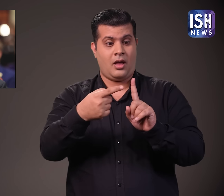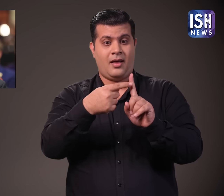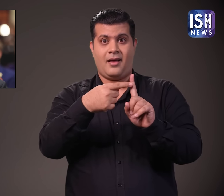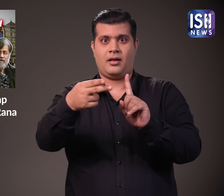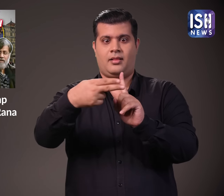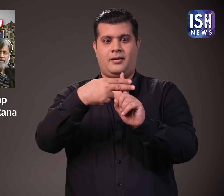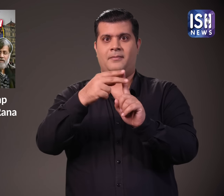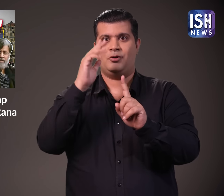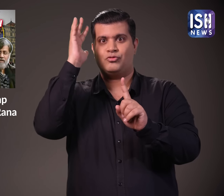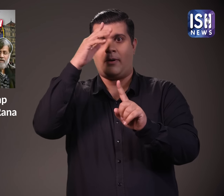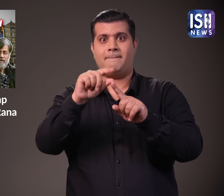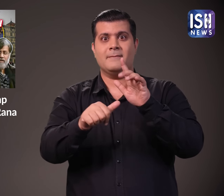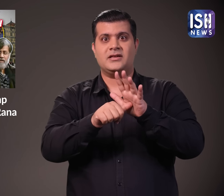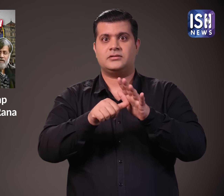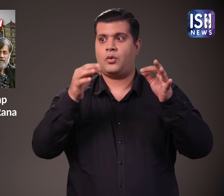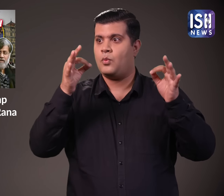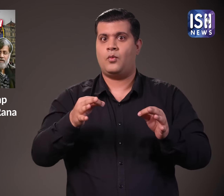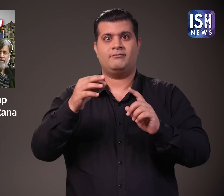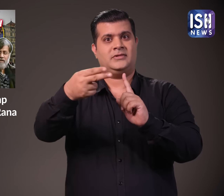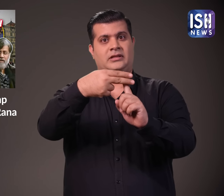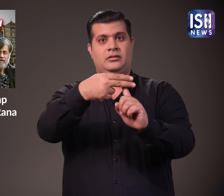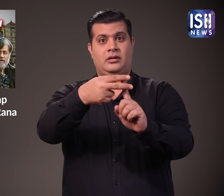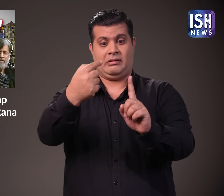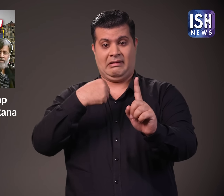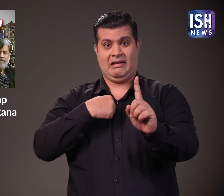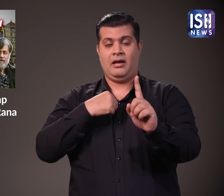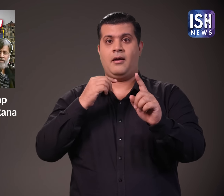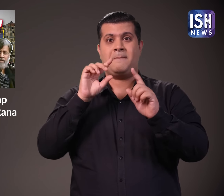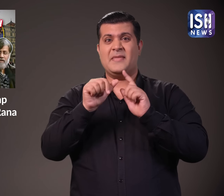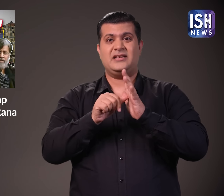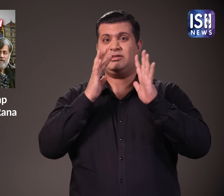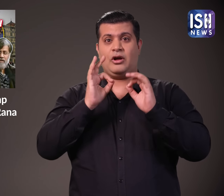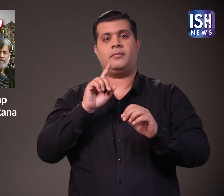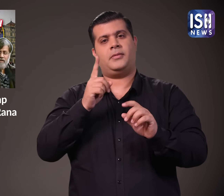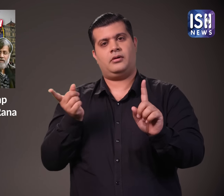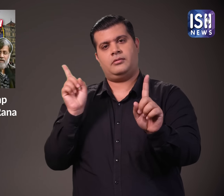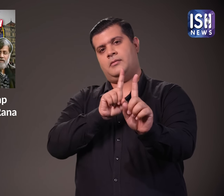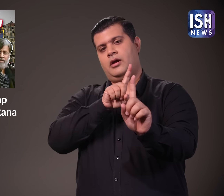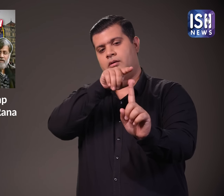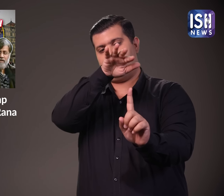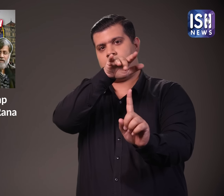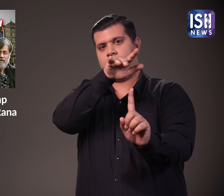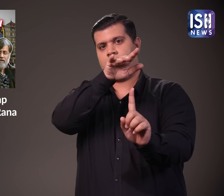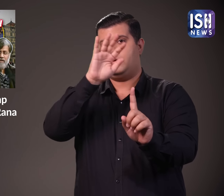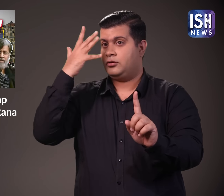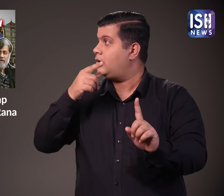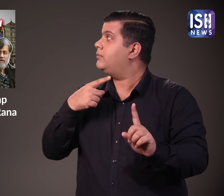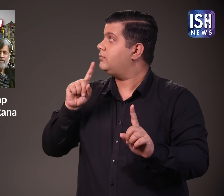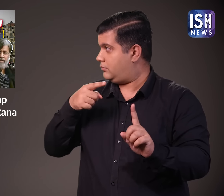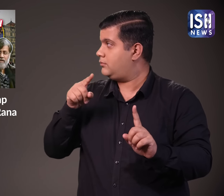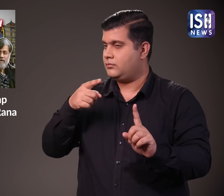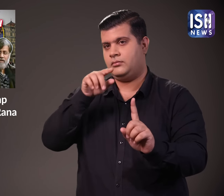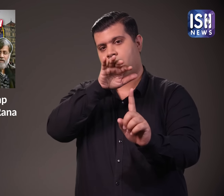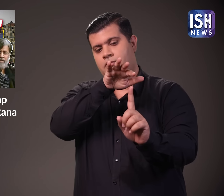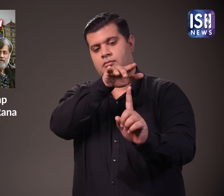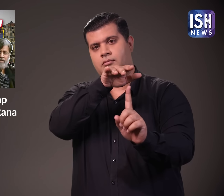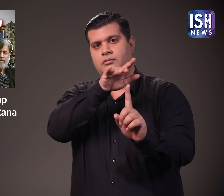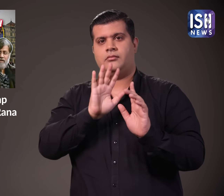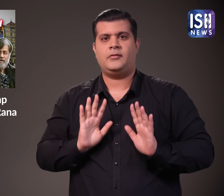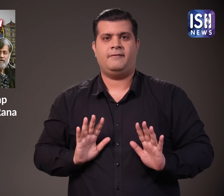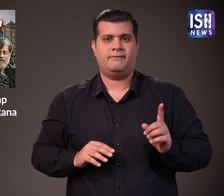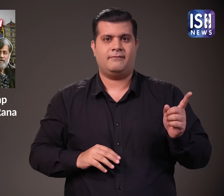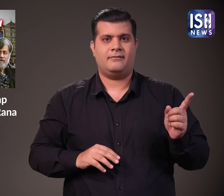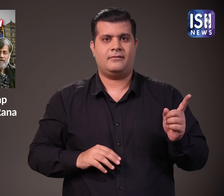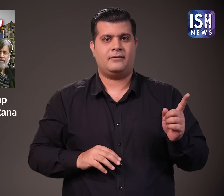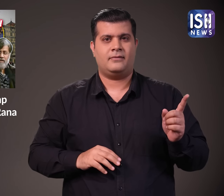Although Trump is the official US President, it seems Elon Musk is the unofficial President, controlling Trump.